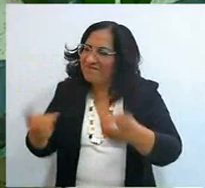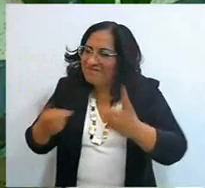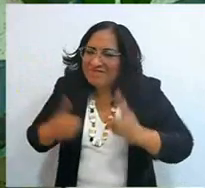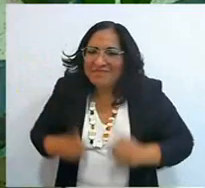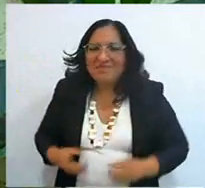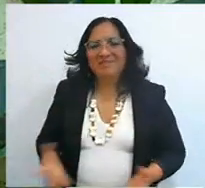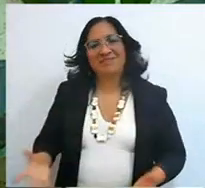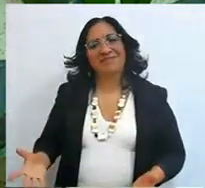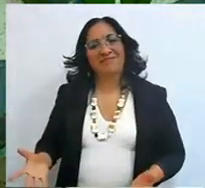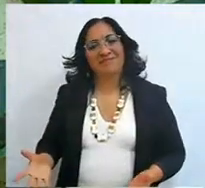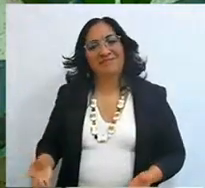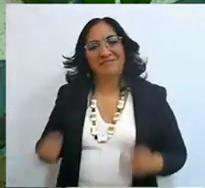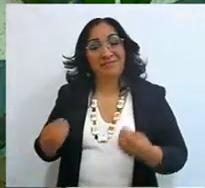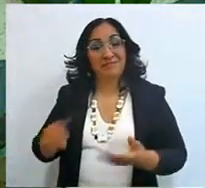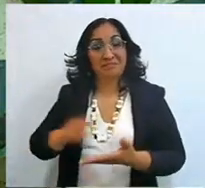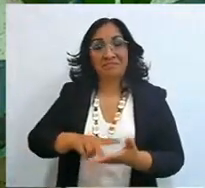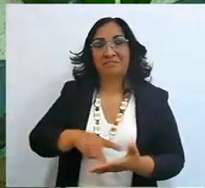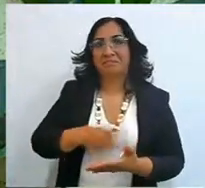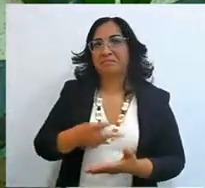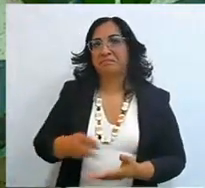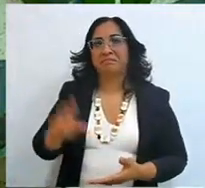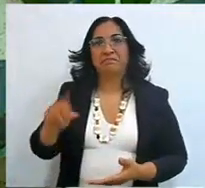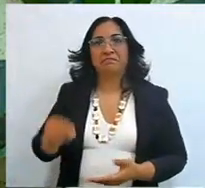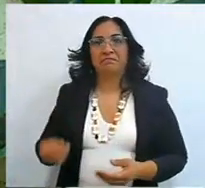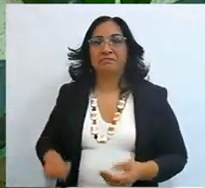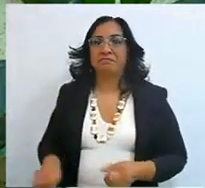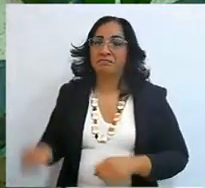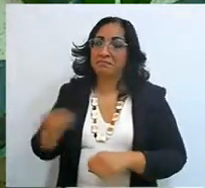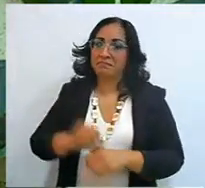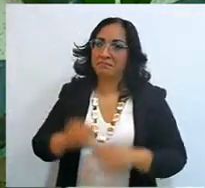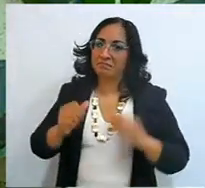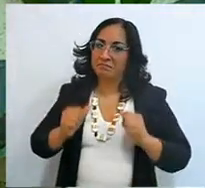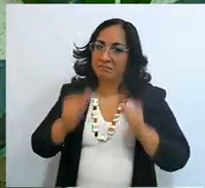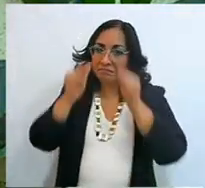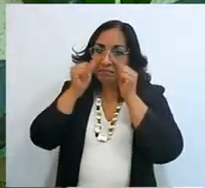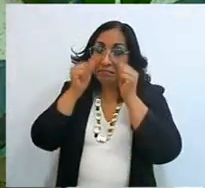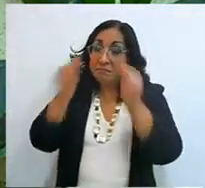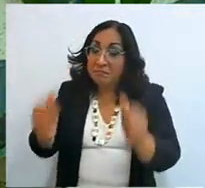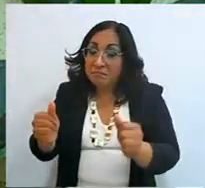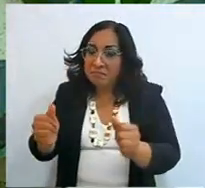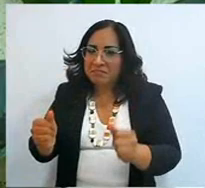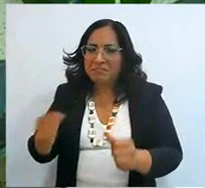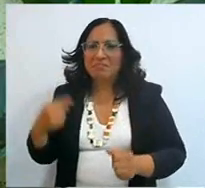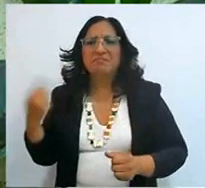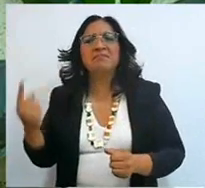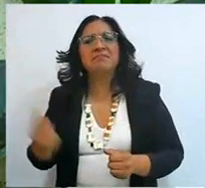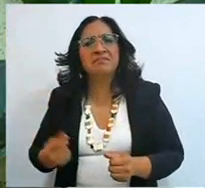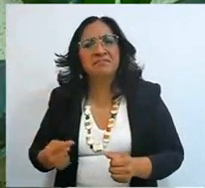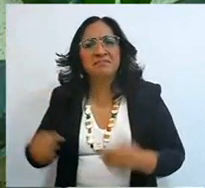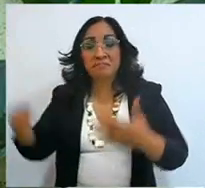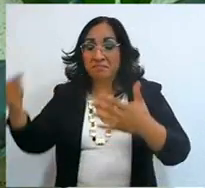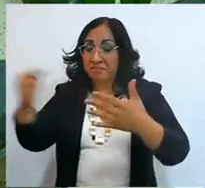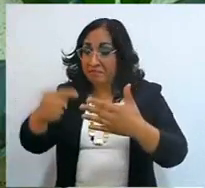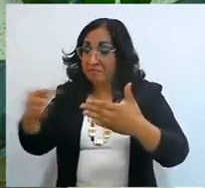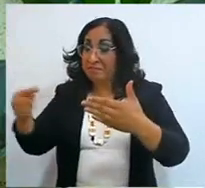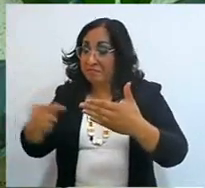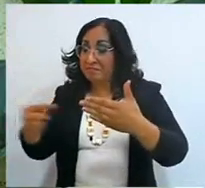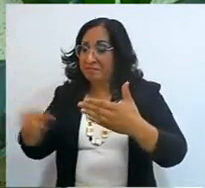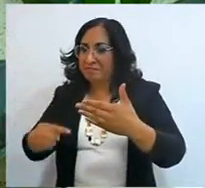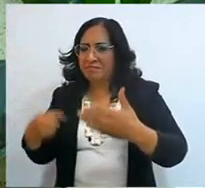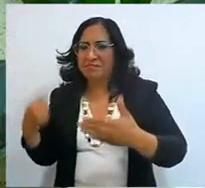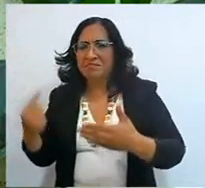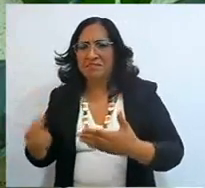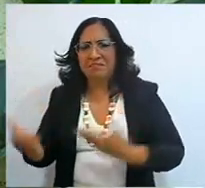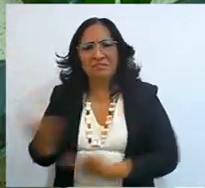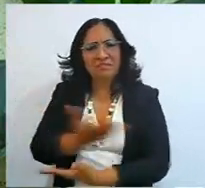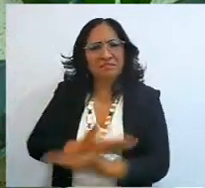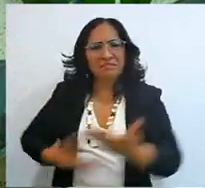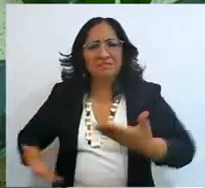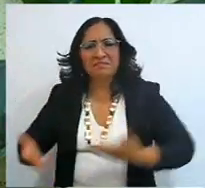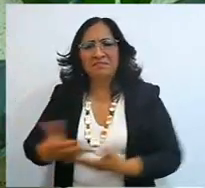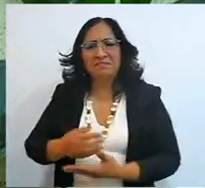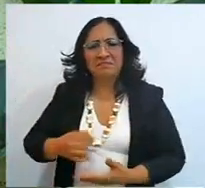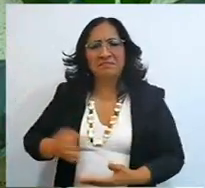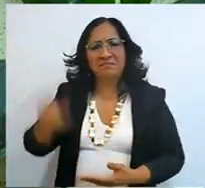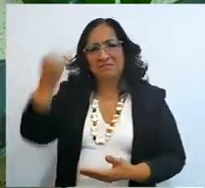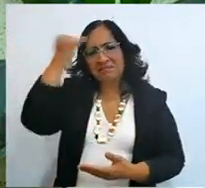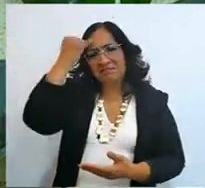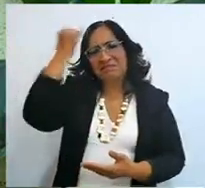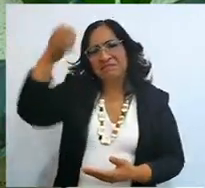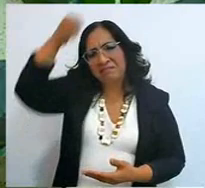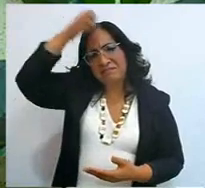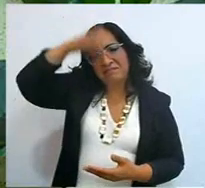sometimes, not everyone pays full attention, instruction comes from instructing, instructing is sharing ideas, experiences,